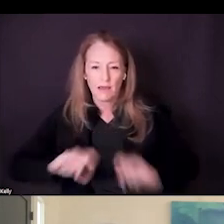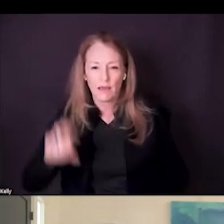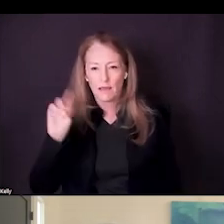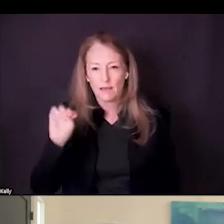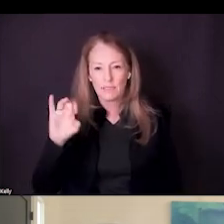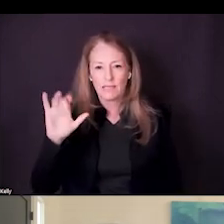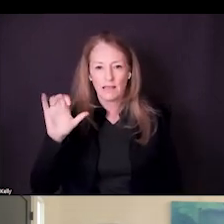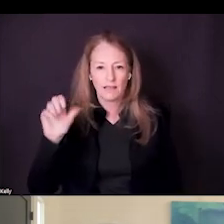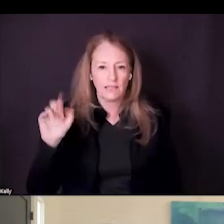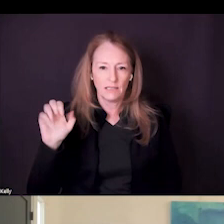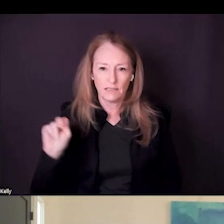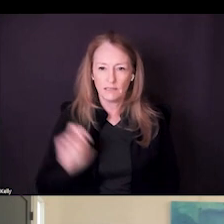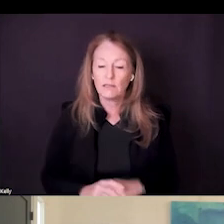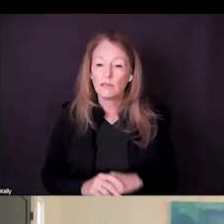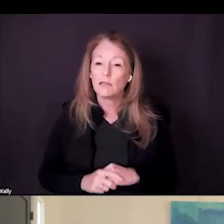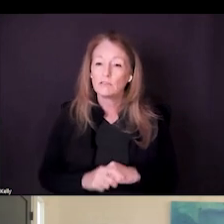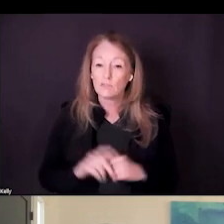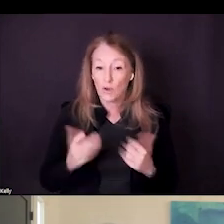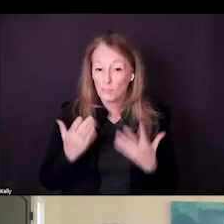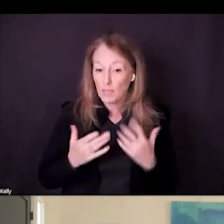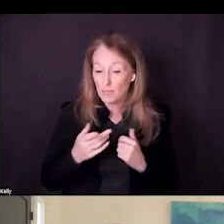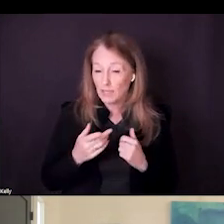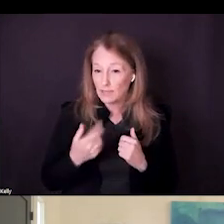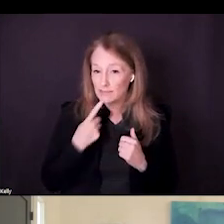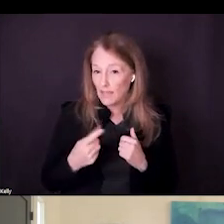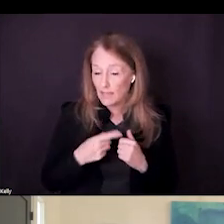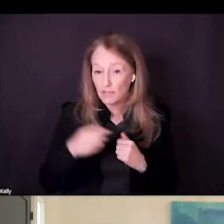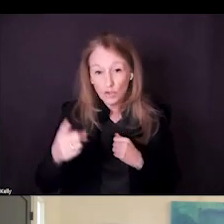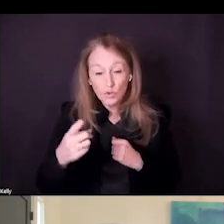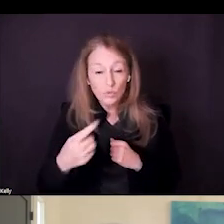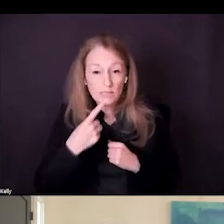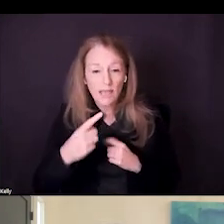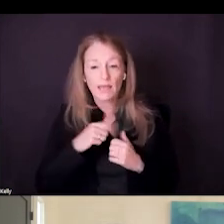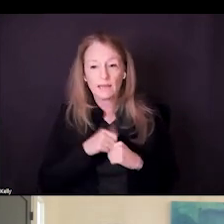MENTION HOW REBUILDING AFTER A SUICIDE ATTEMPT TAKES A SUPPORT